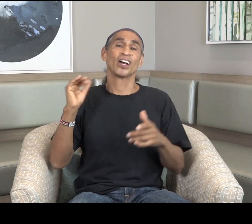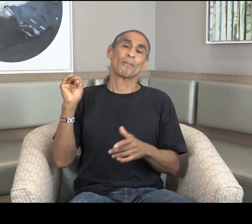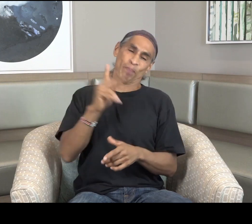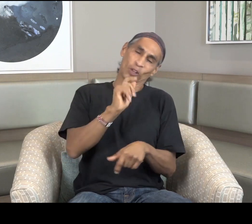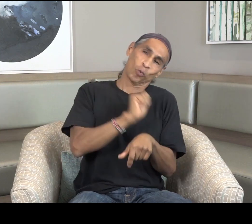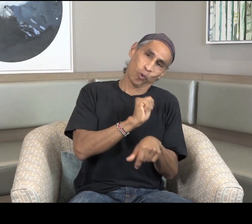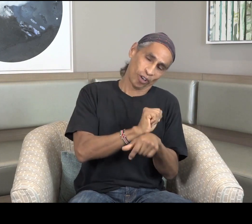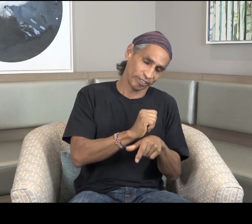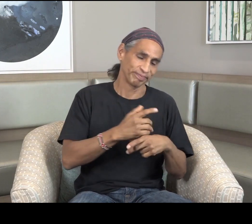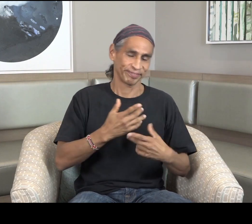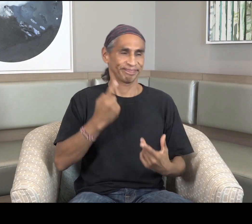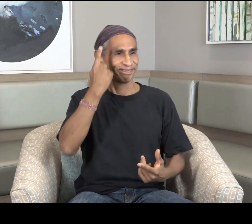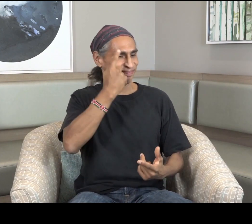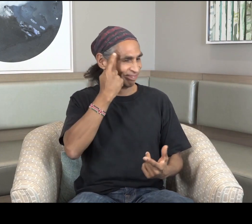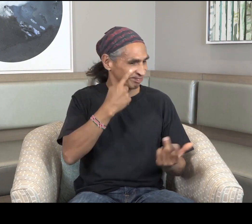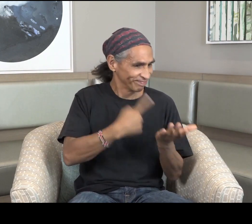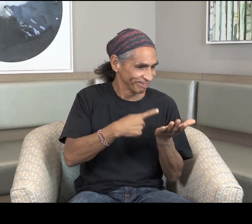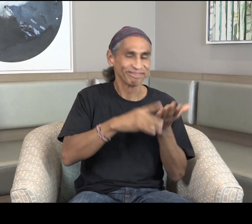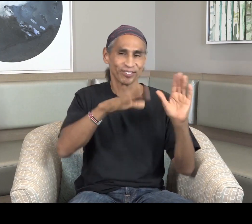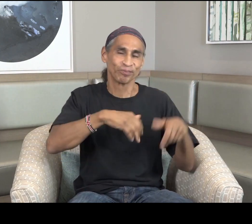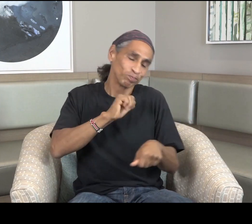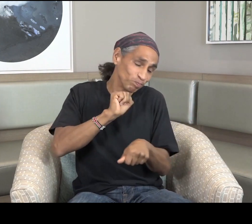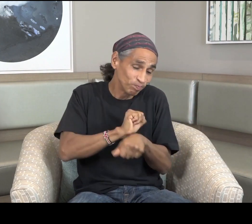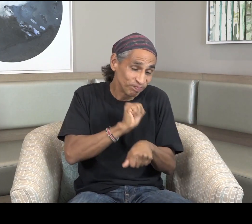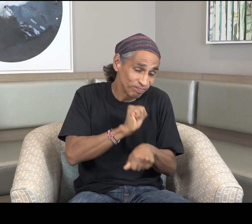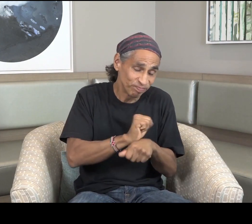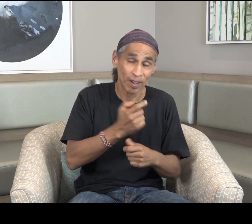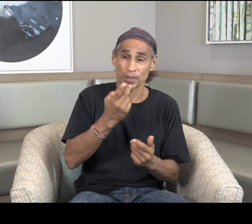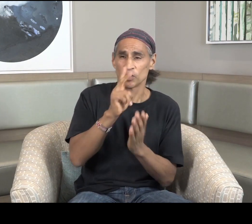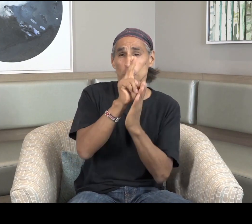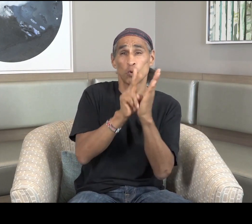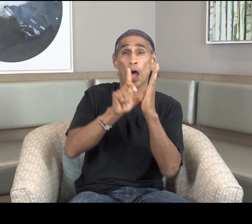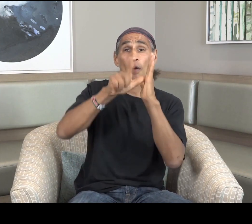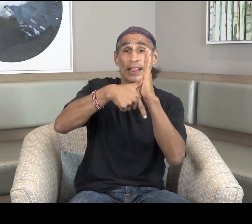Me and my friend, we got back to work. You know we talked about it, we discussed it.